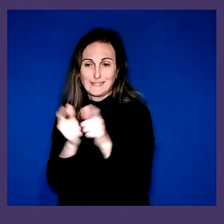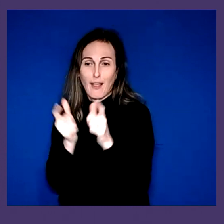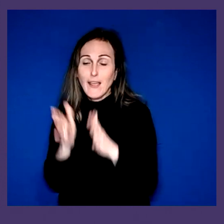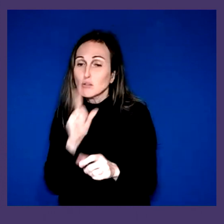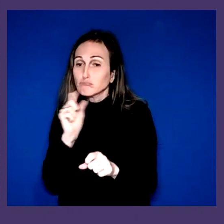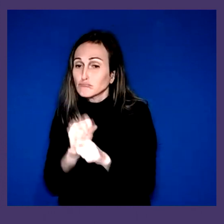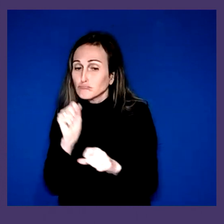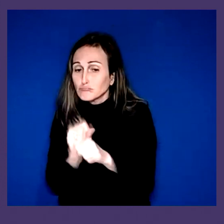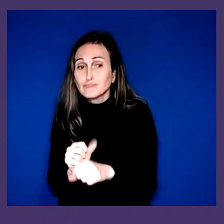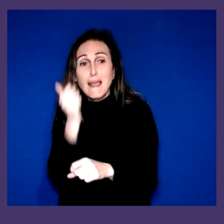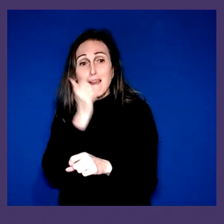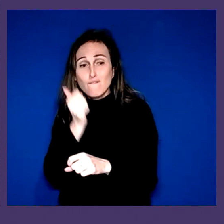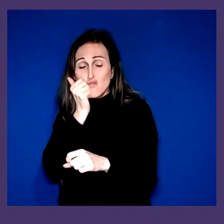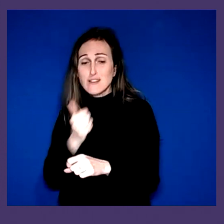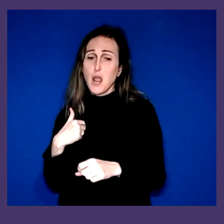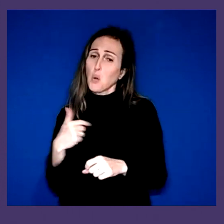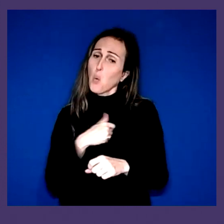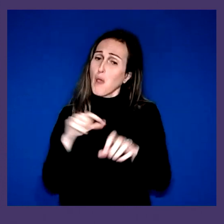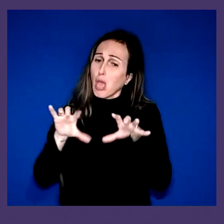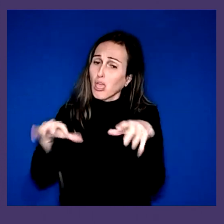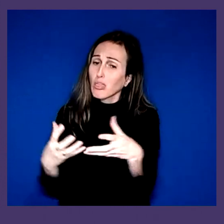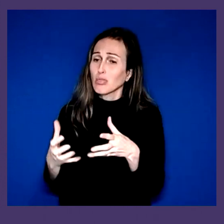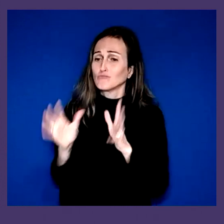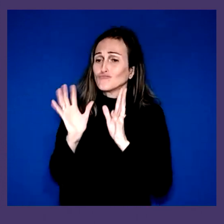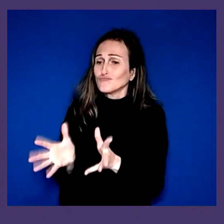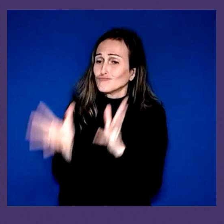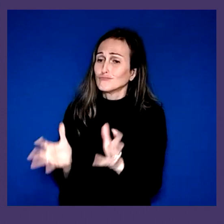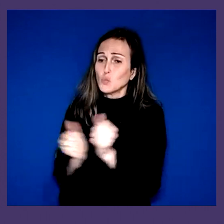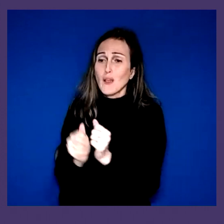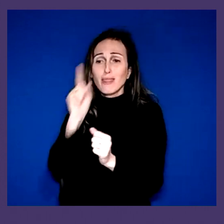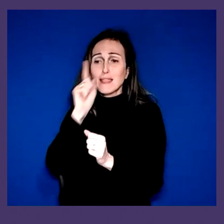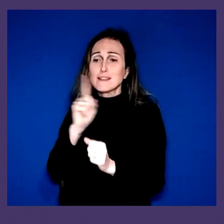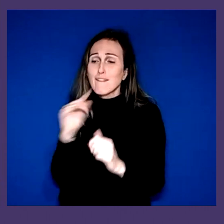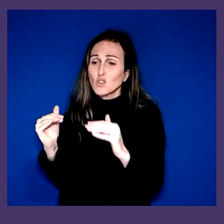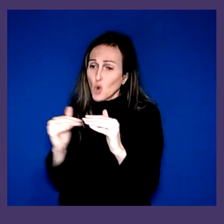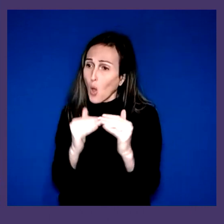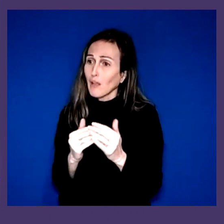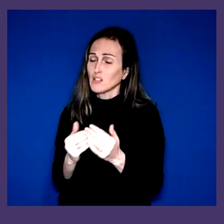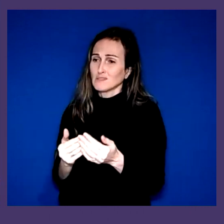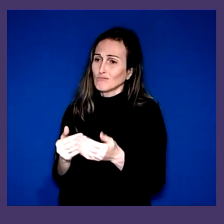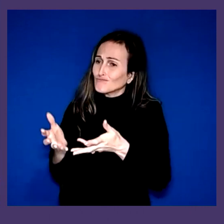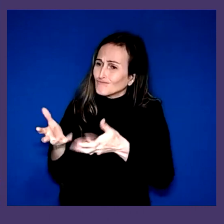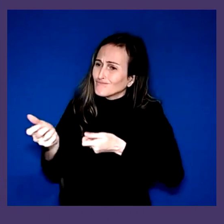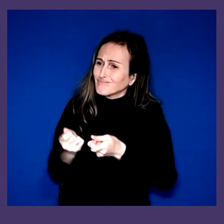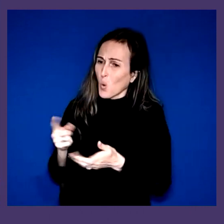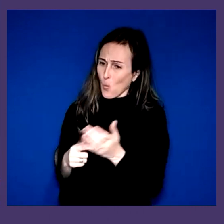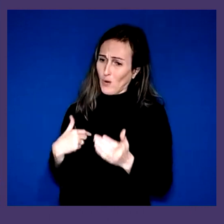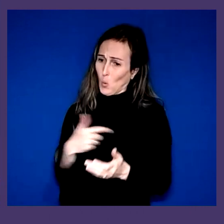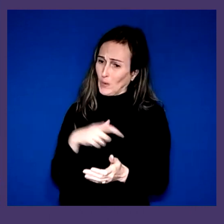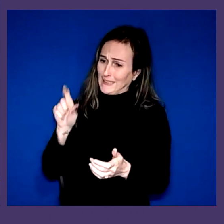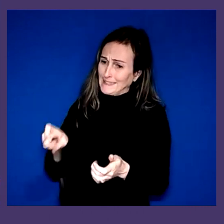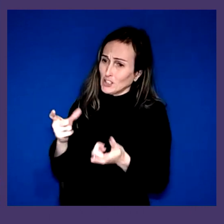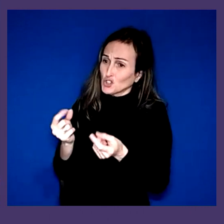about what we're trying to do, but also regularly talking to our audience who use the product. It's just not difficult,